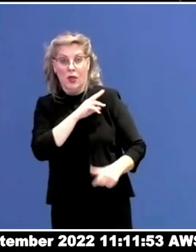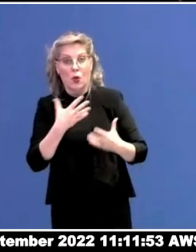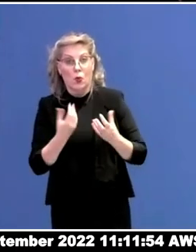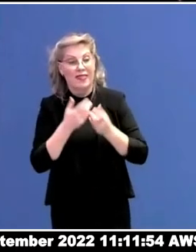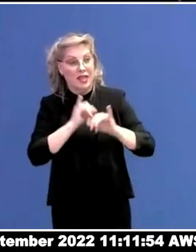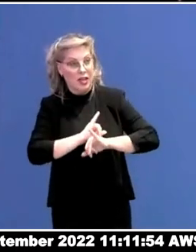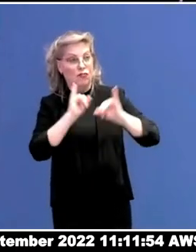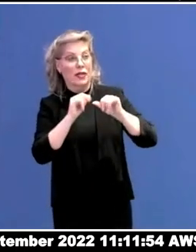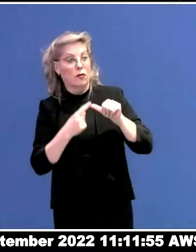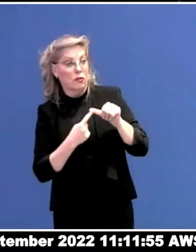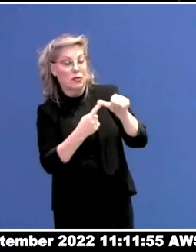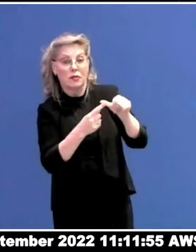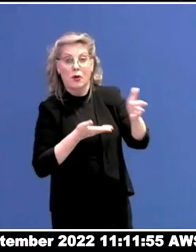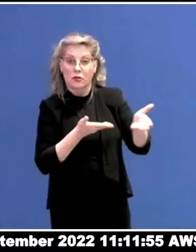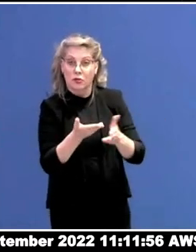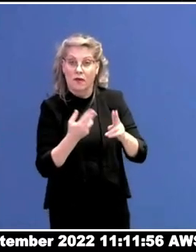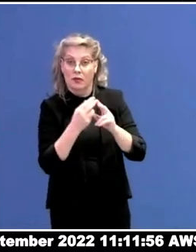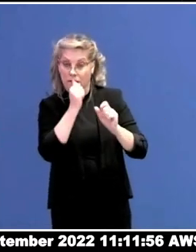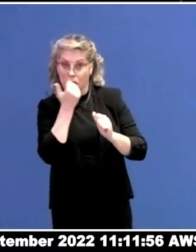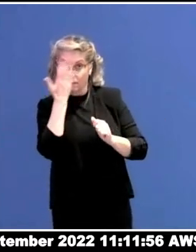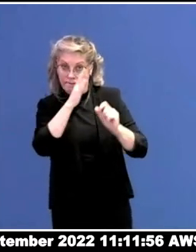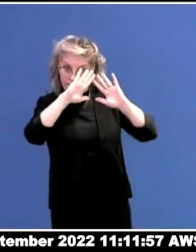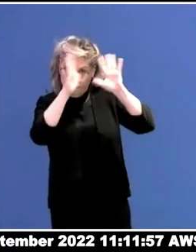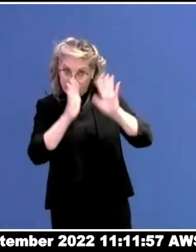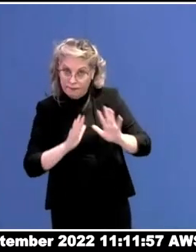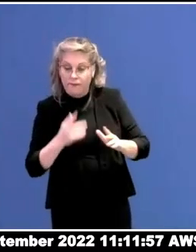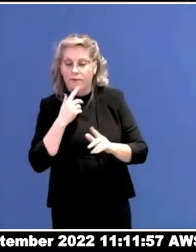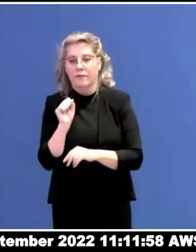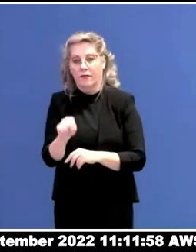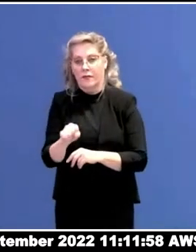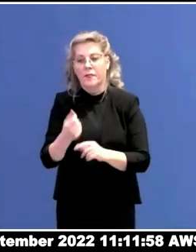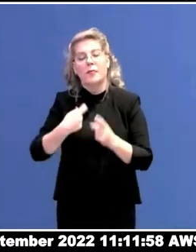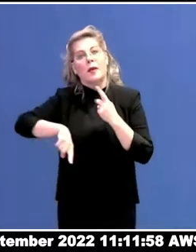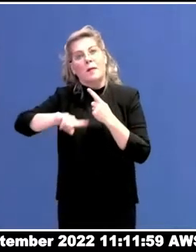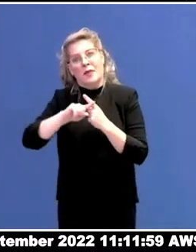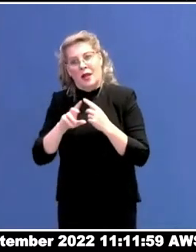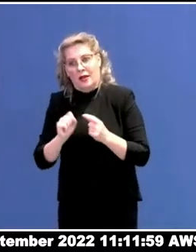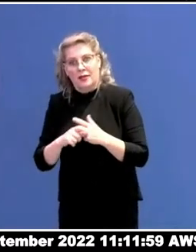MS McMAHON: And in 2020 you were appointed to the WA Department of Corrective Services